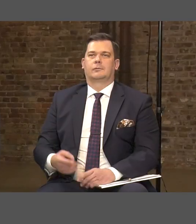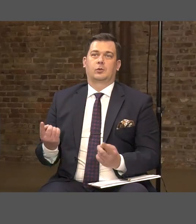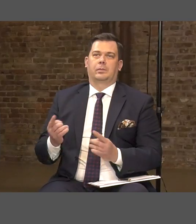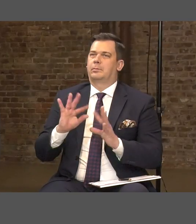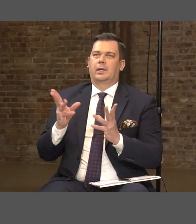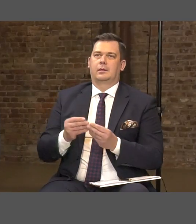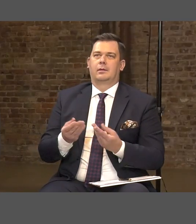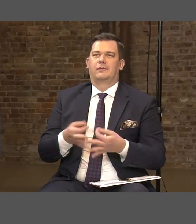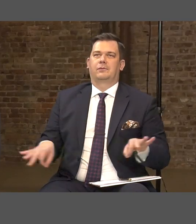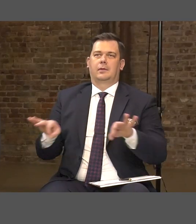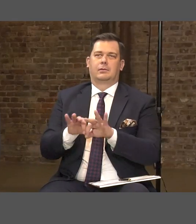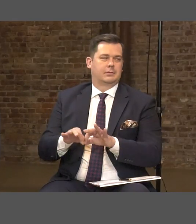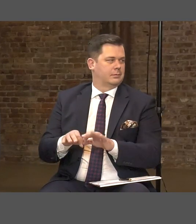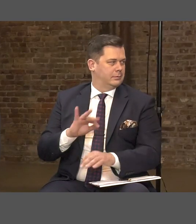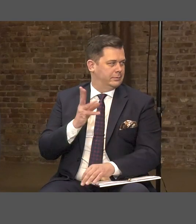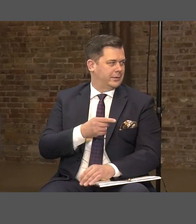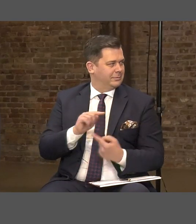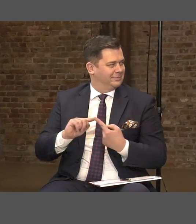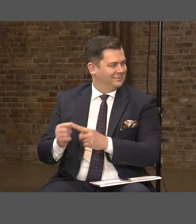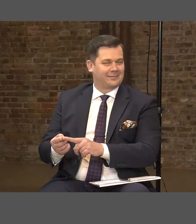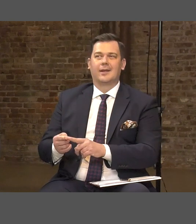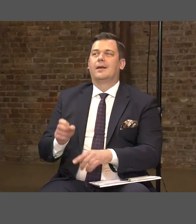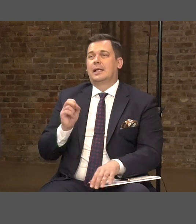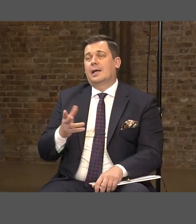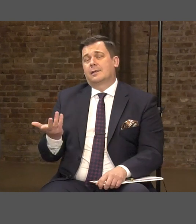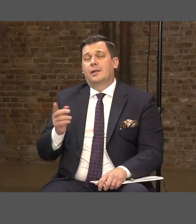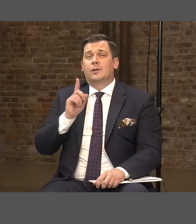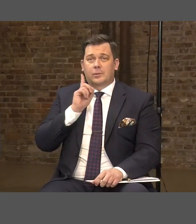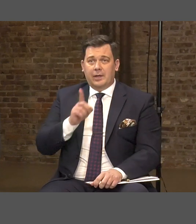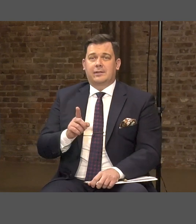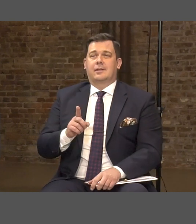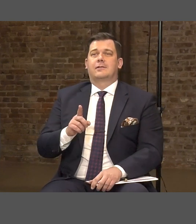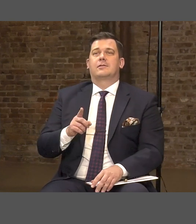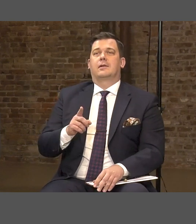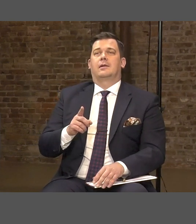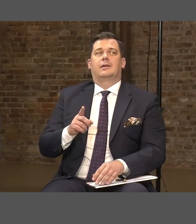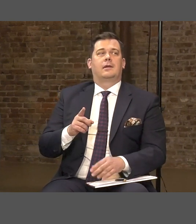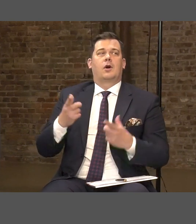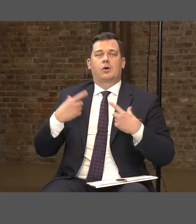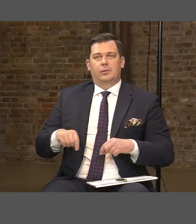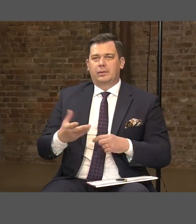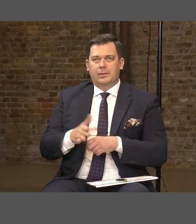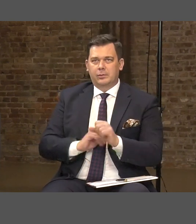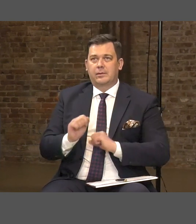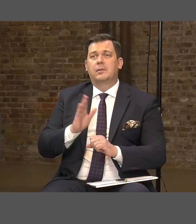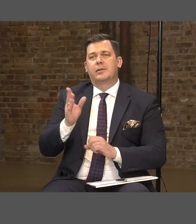[Tomasz]: Super, a beautiful finale. You summed it up beautifully. Yes, it is true that people with disabilities